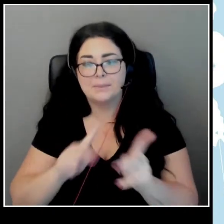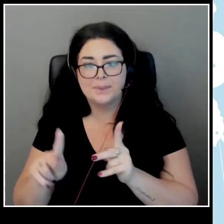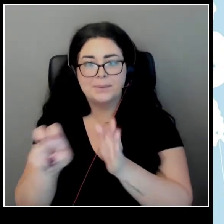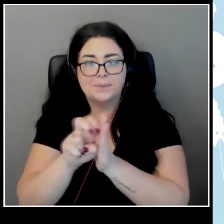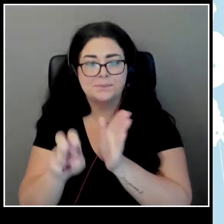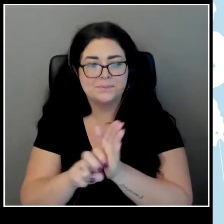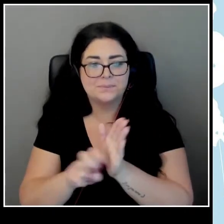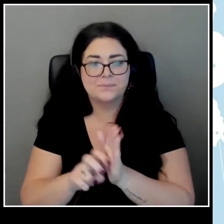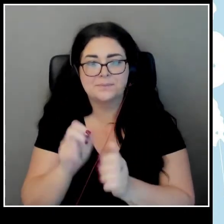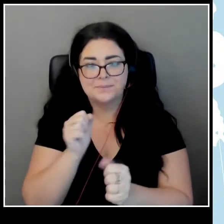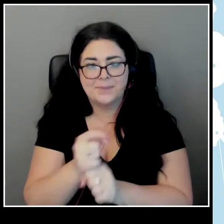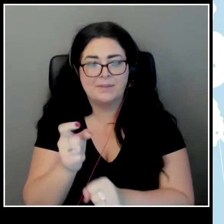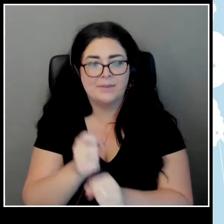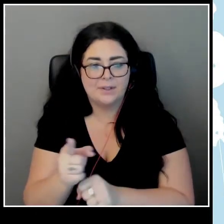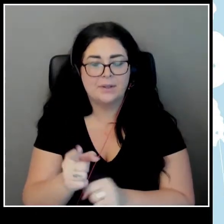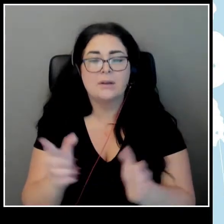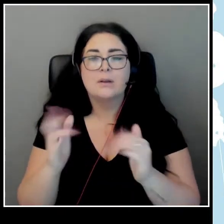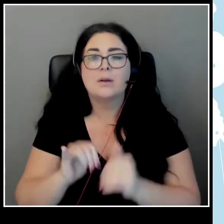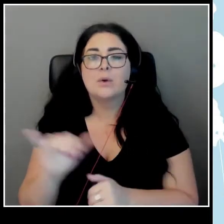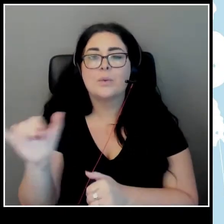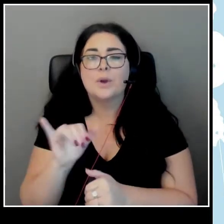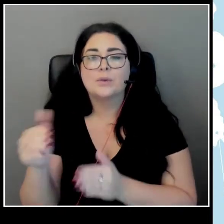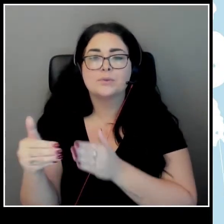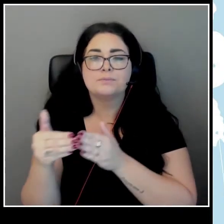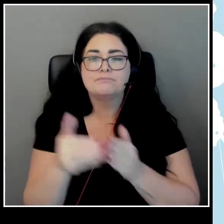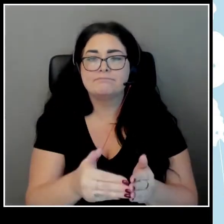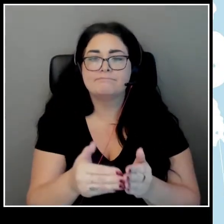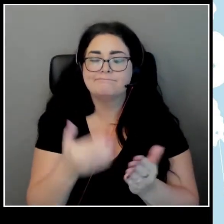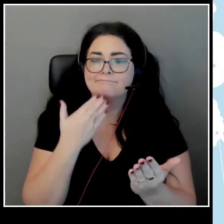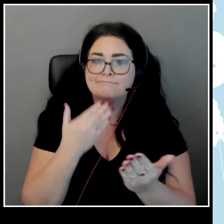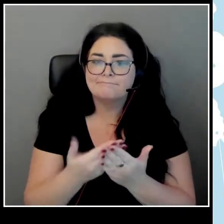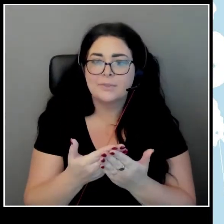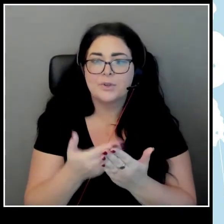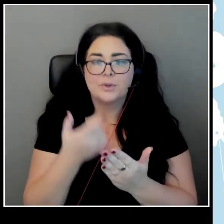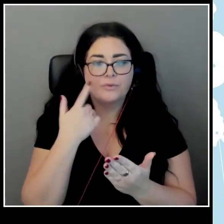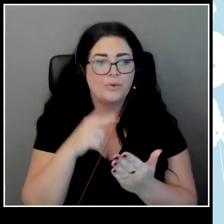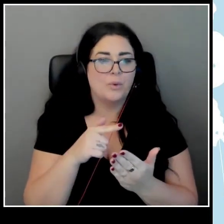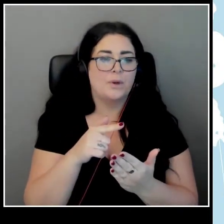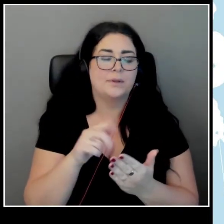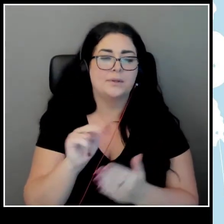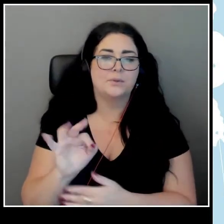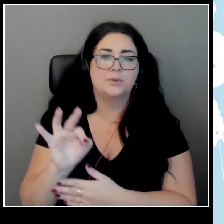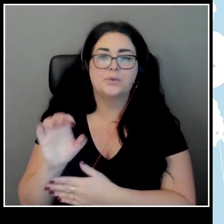We also transport many of the goods that are used and consumed in Newfoundland and Labrador each day.